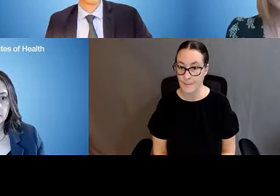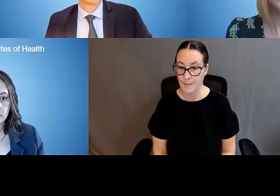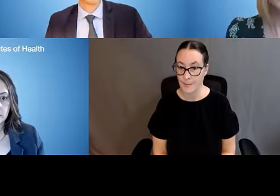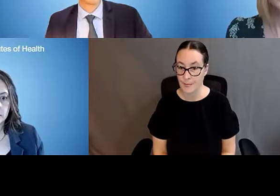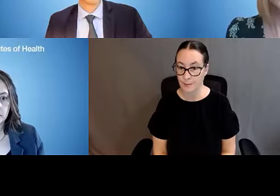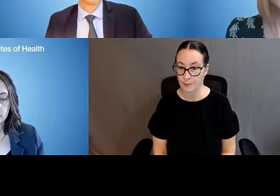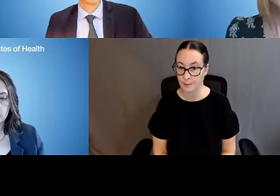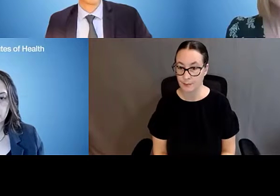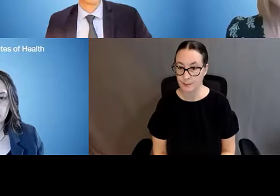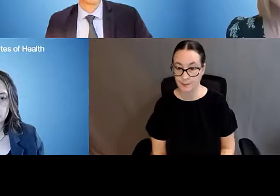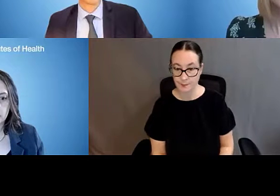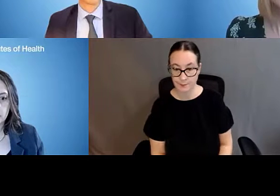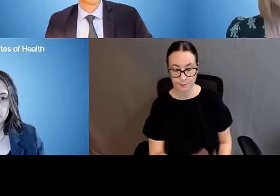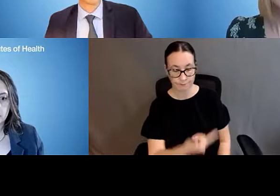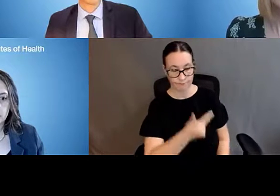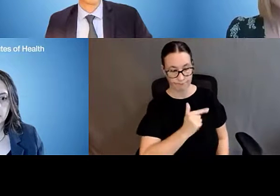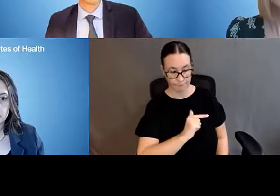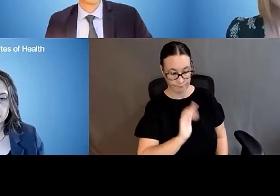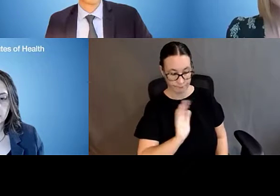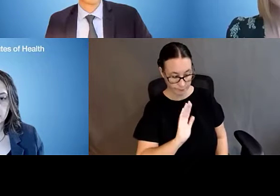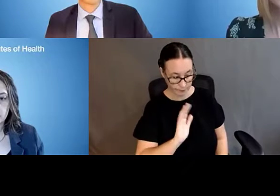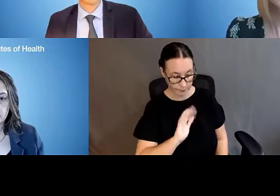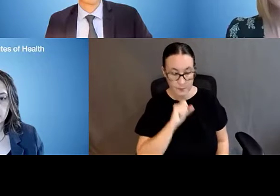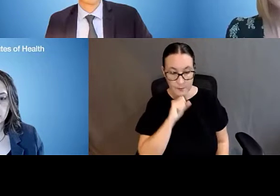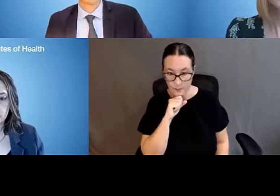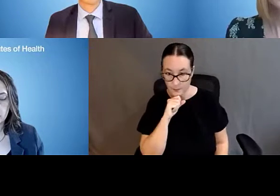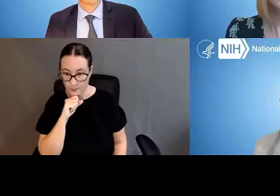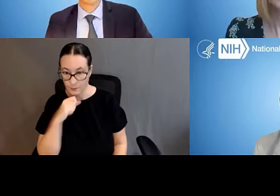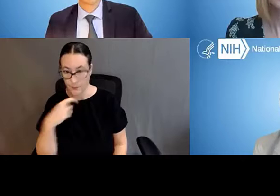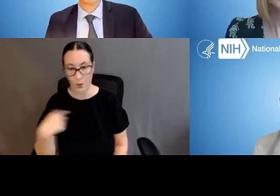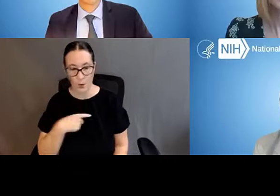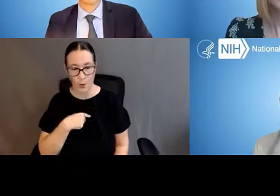Xanthia James: Hi. We will have to follow up with that question.